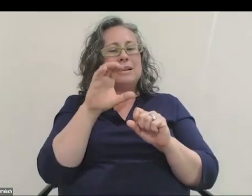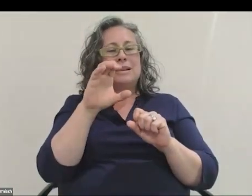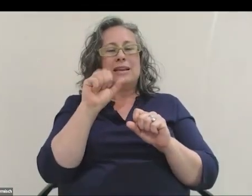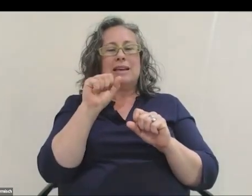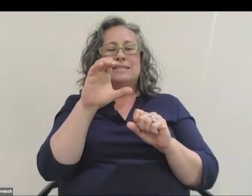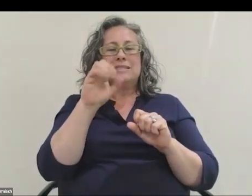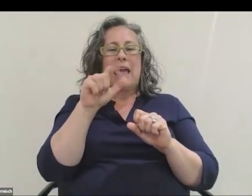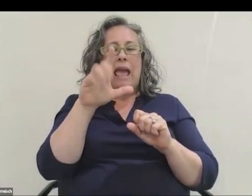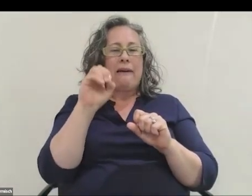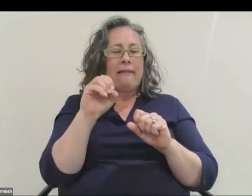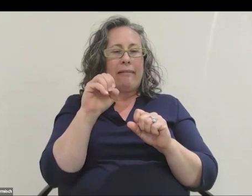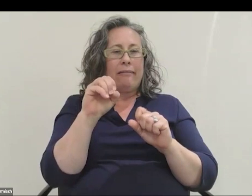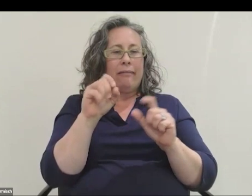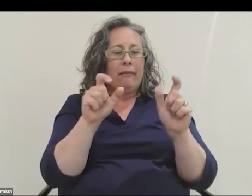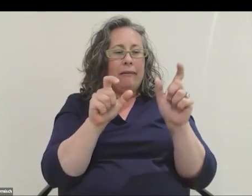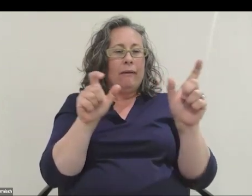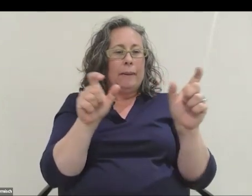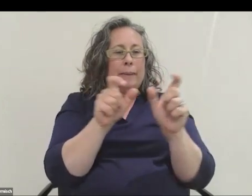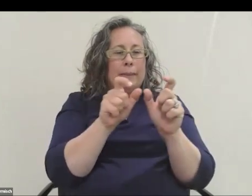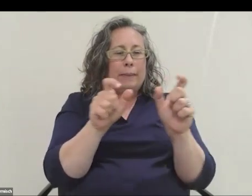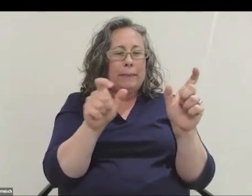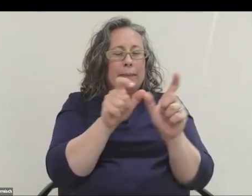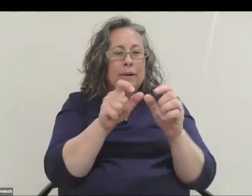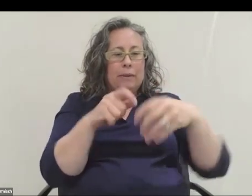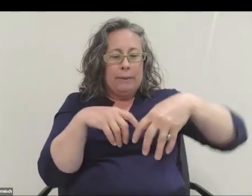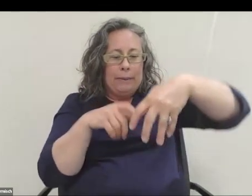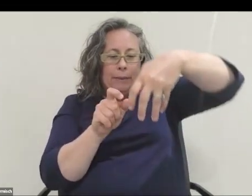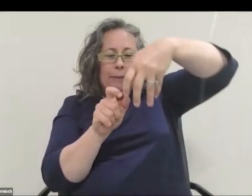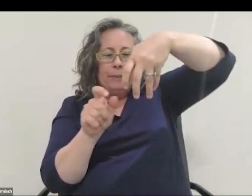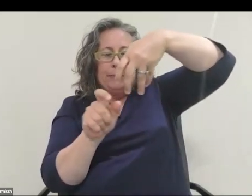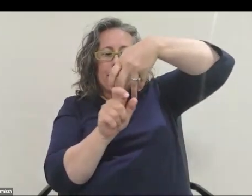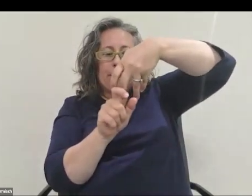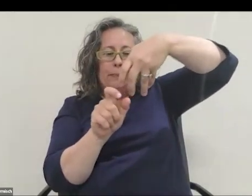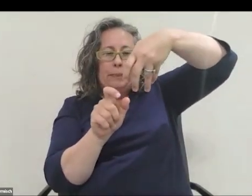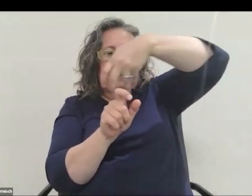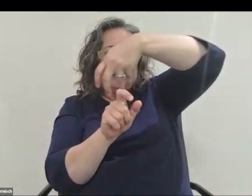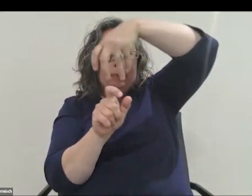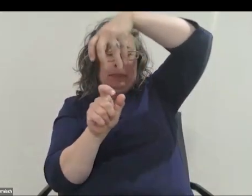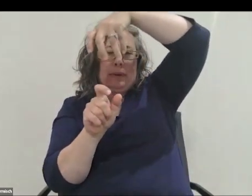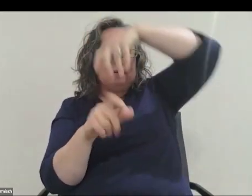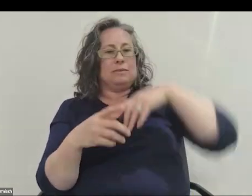which is realistic image, and showing the space exploration